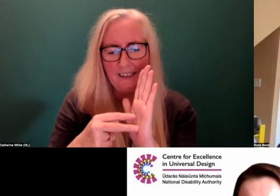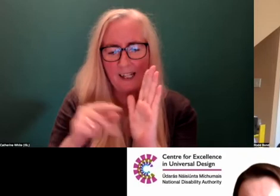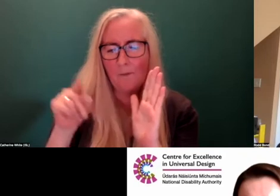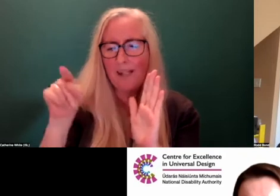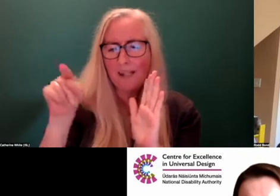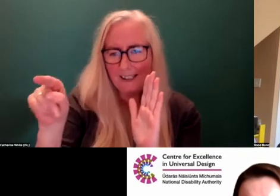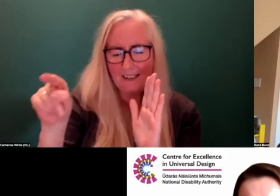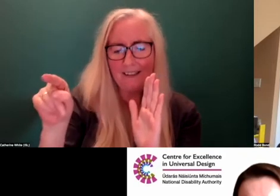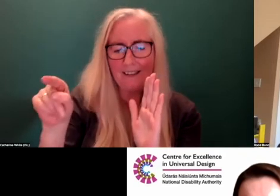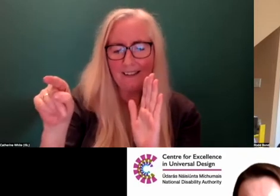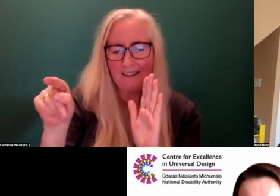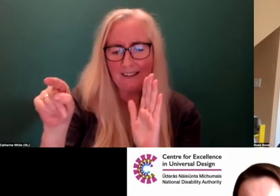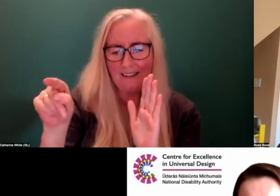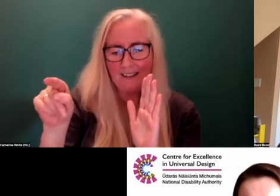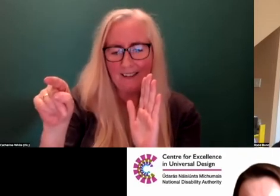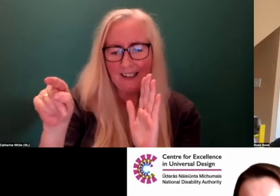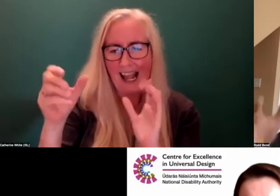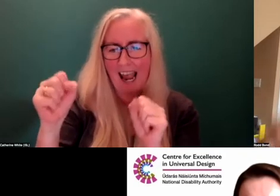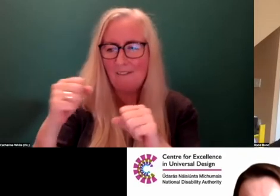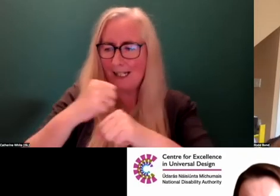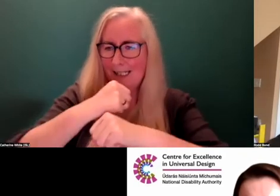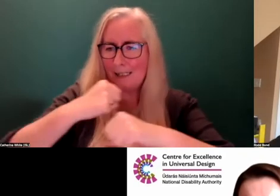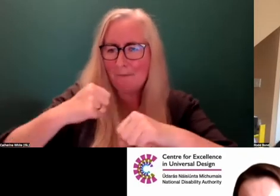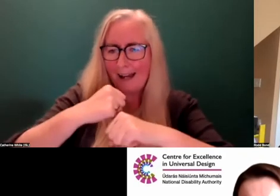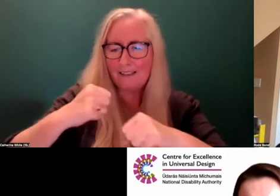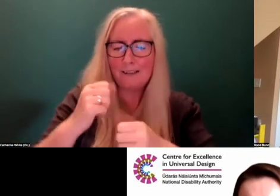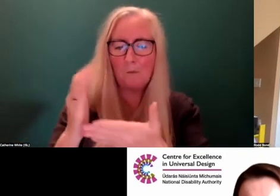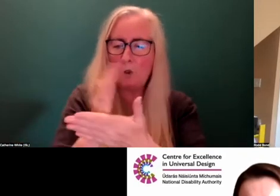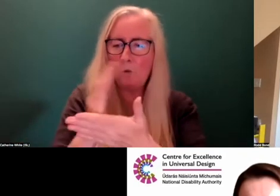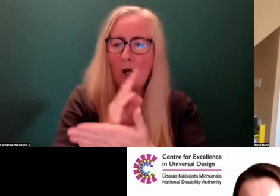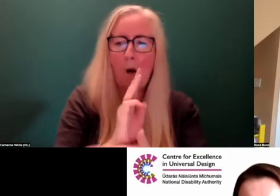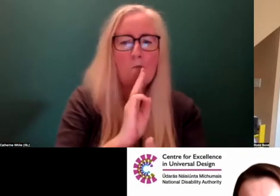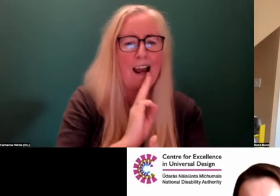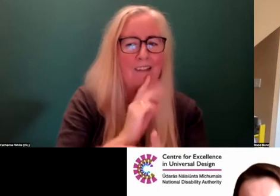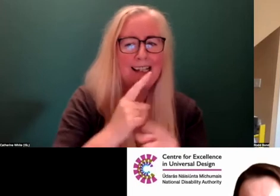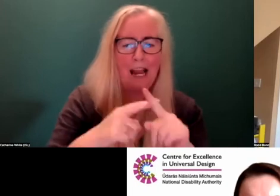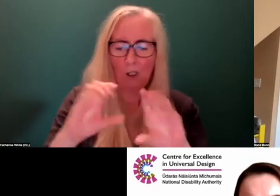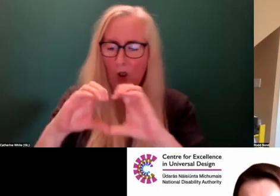But it does mediate that space between the private space and the